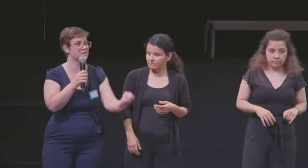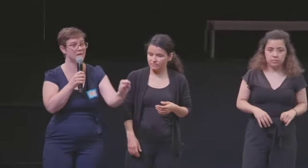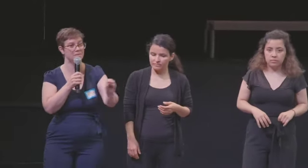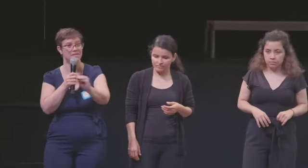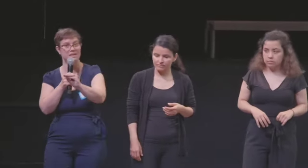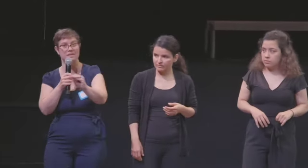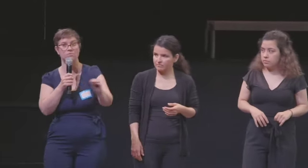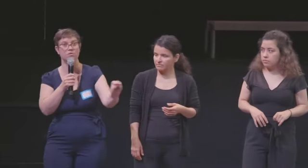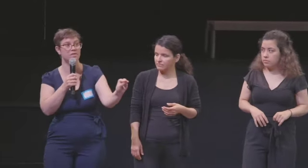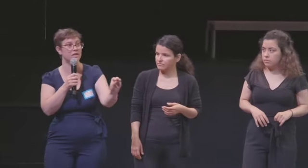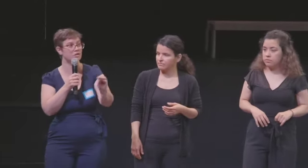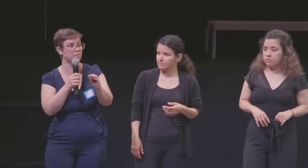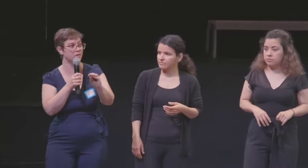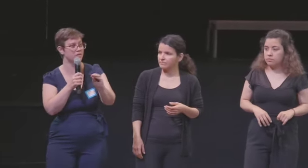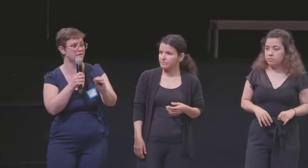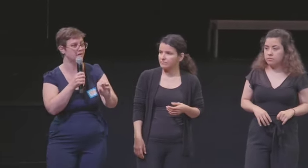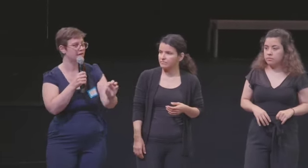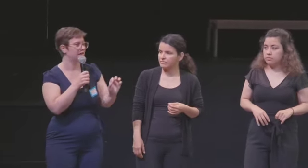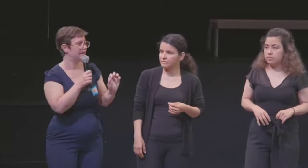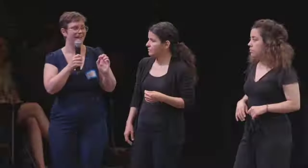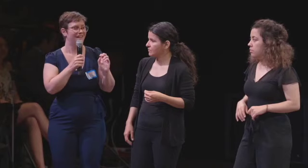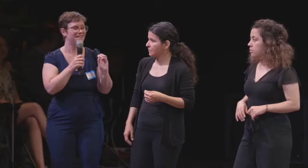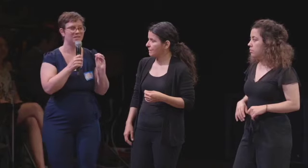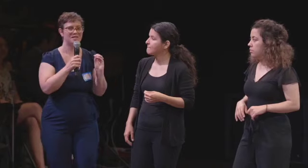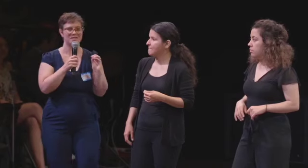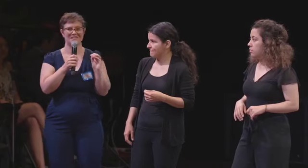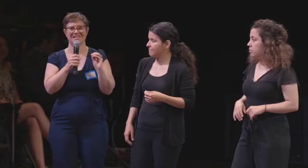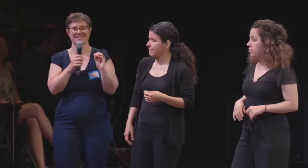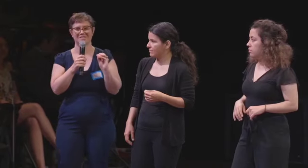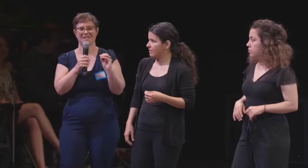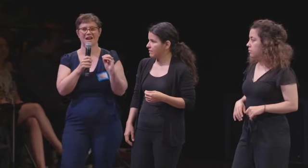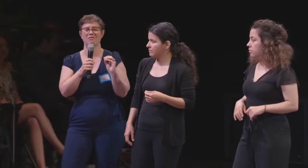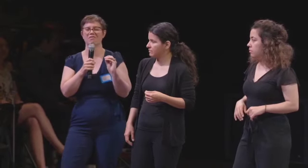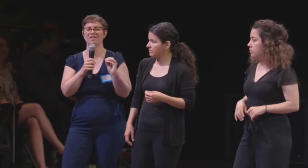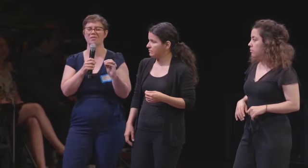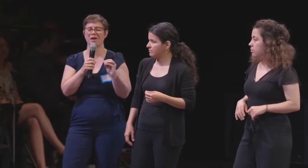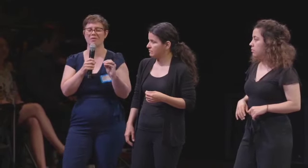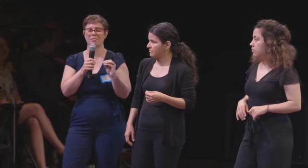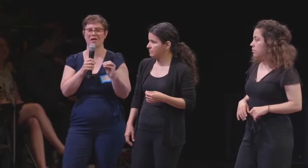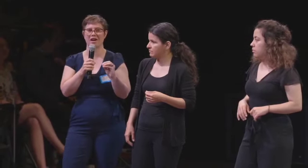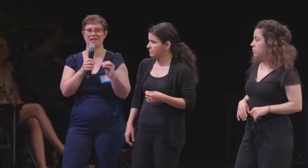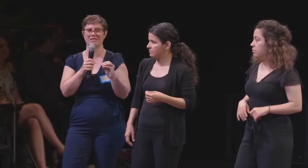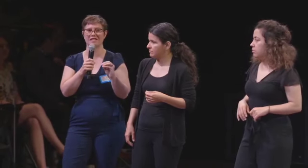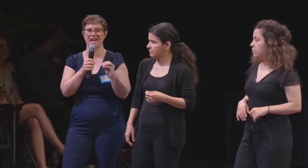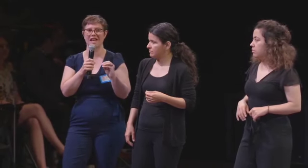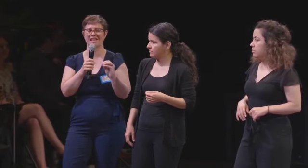So sometimes it's nice to move the interpreters. And something Susan Elizabeth and I really want to impart on you today